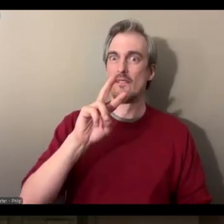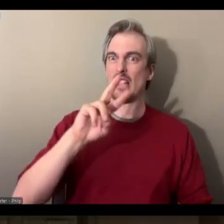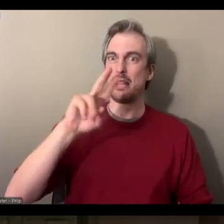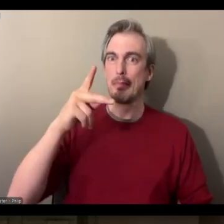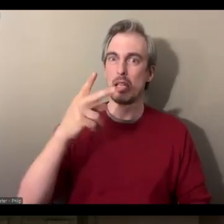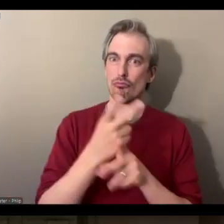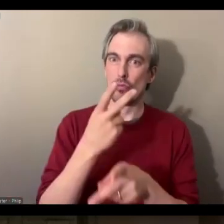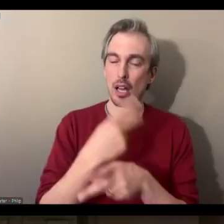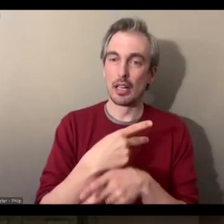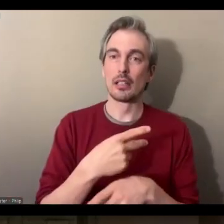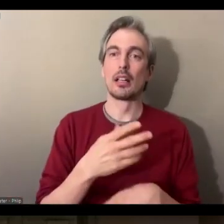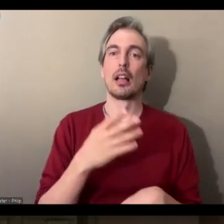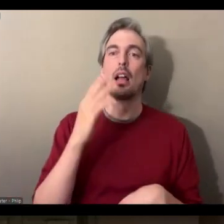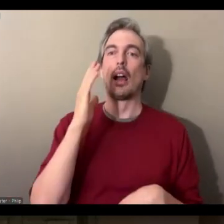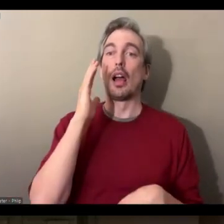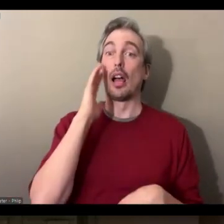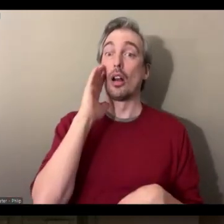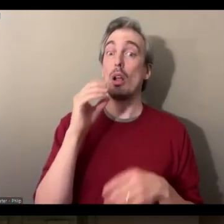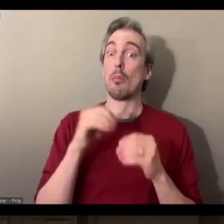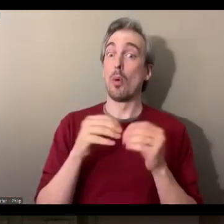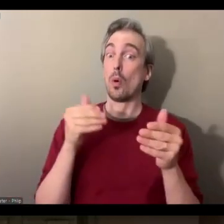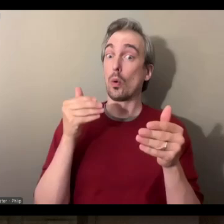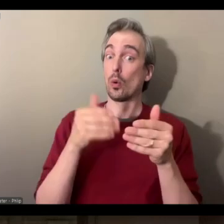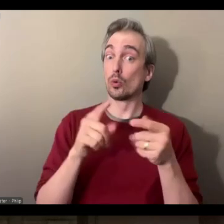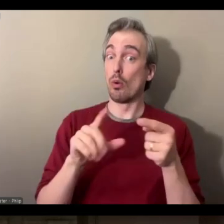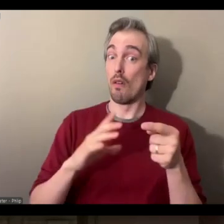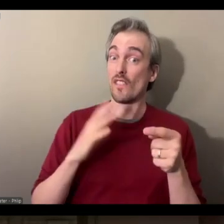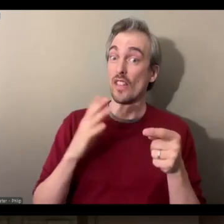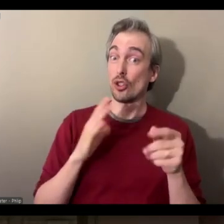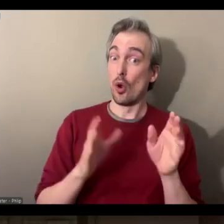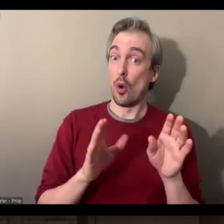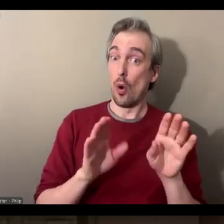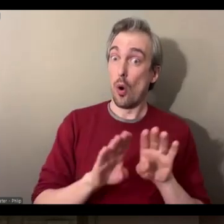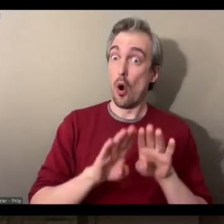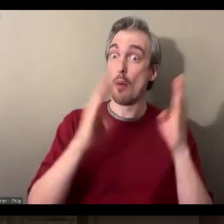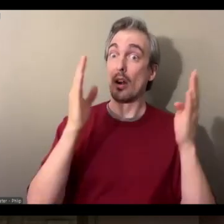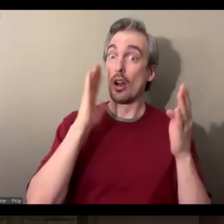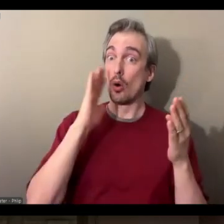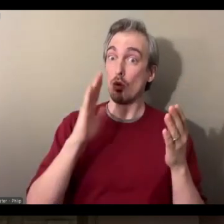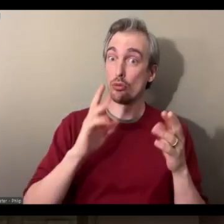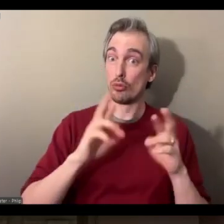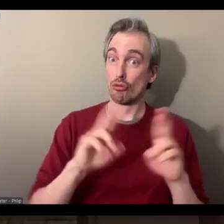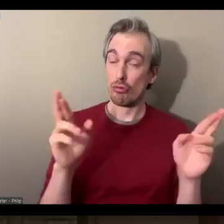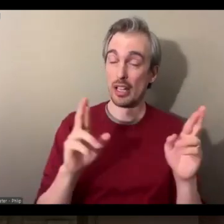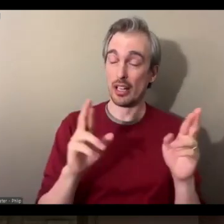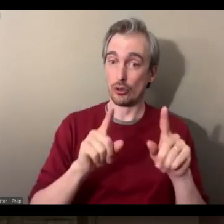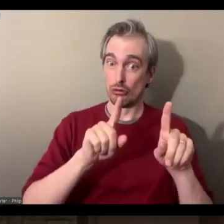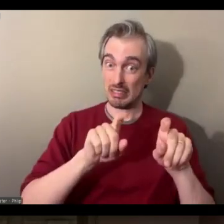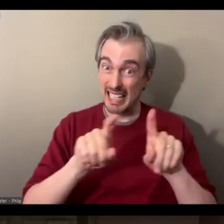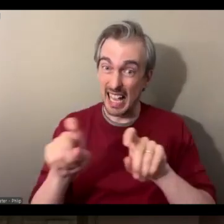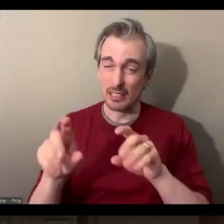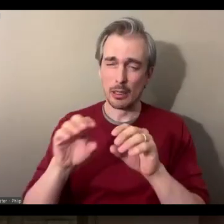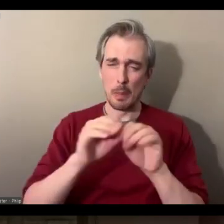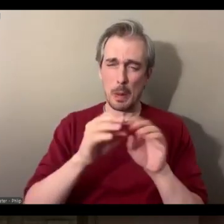opening is what ultimately allowed us to get to a point where we were ready to launch on April